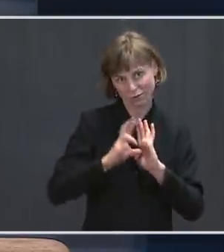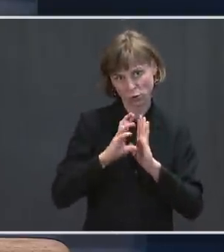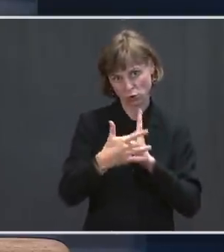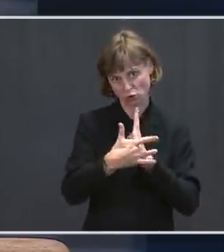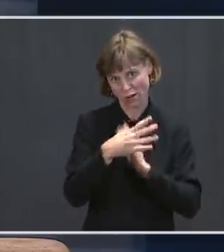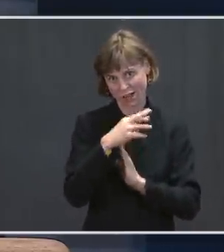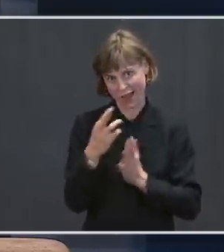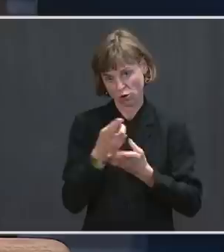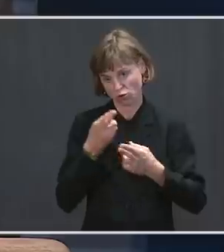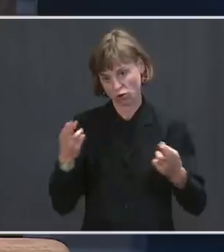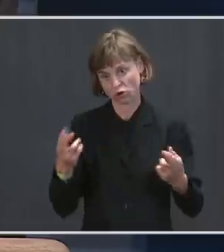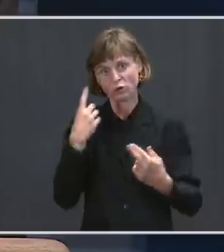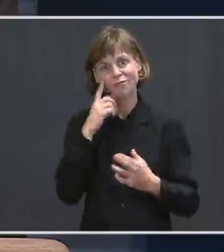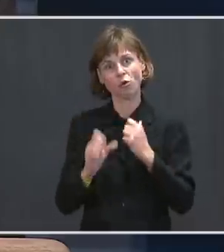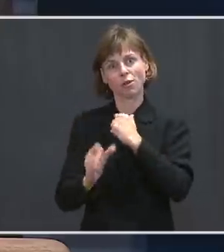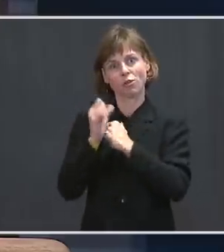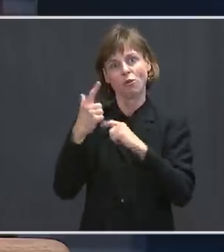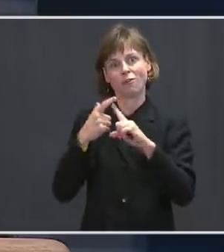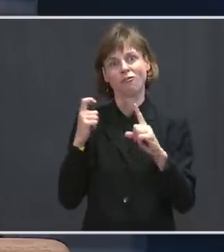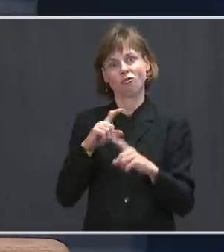towards the threat posed by domestic violent extremism.